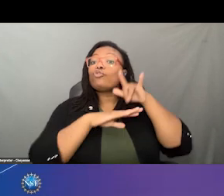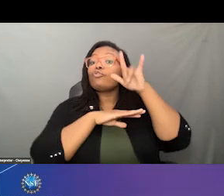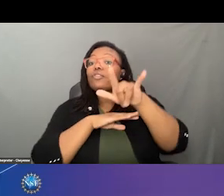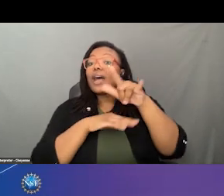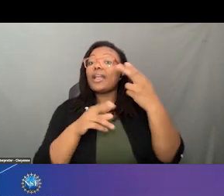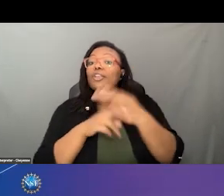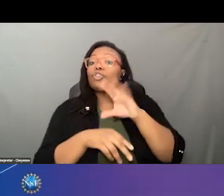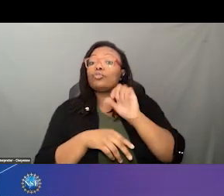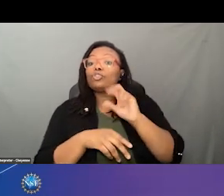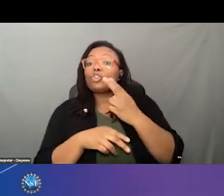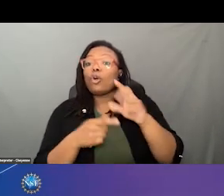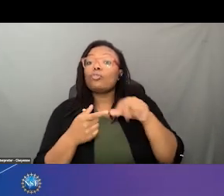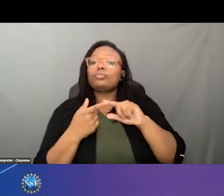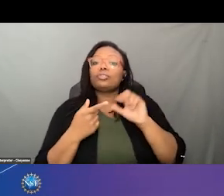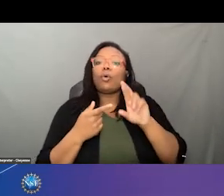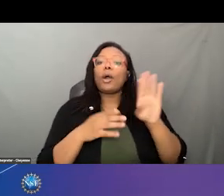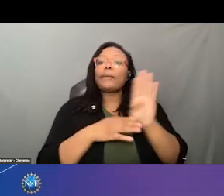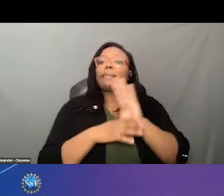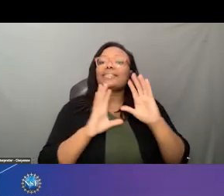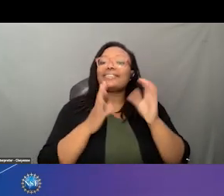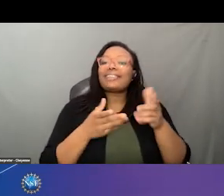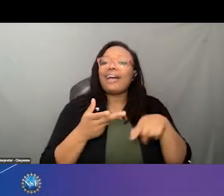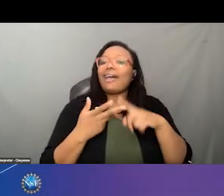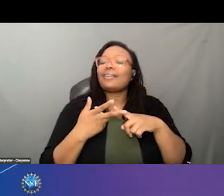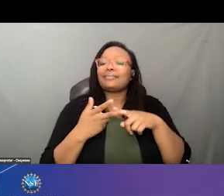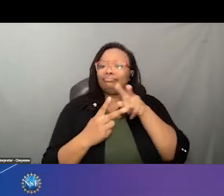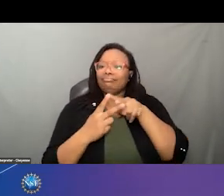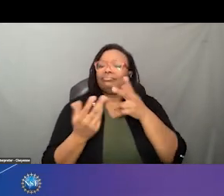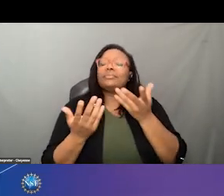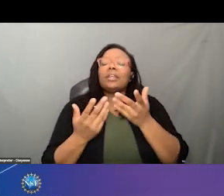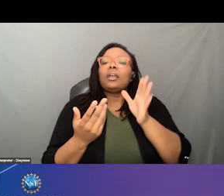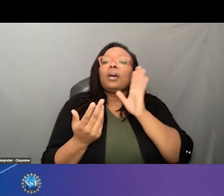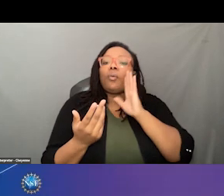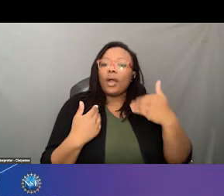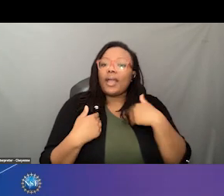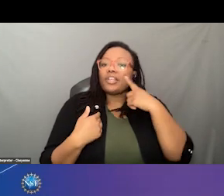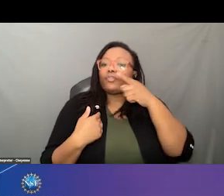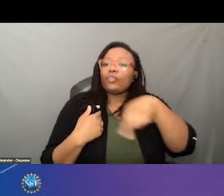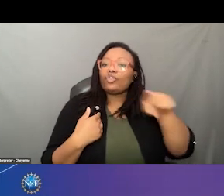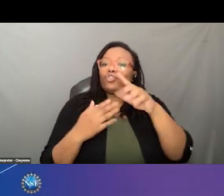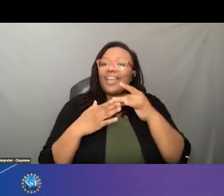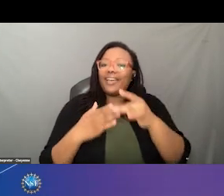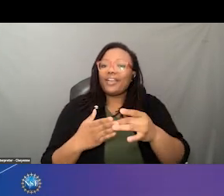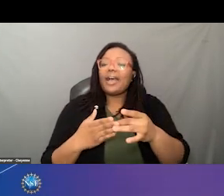if you use coach or business class. So that's for you to have guidance.